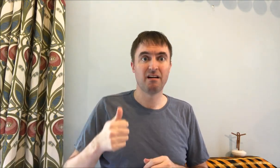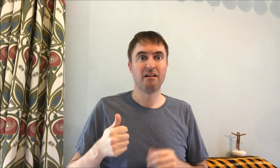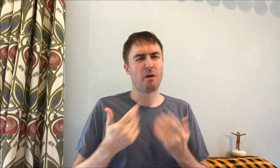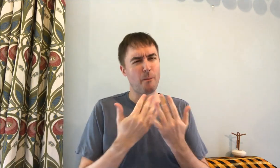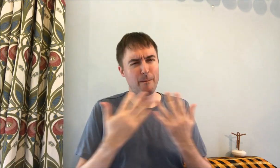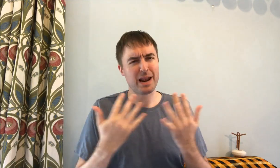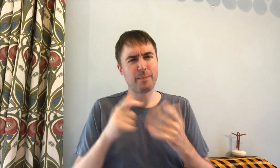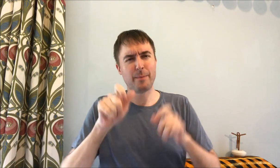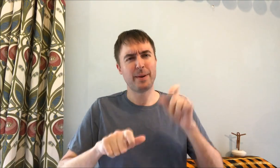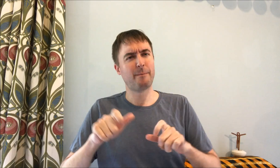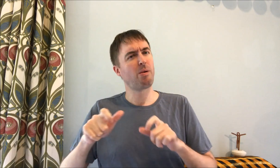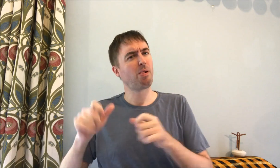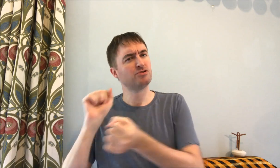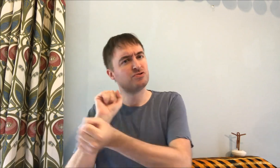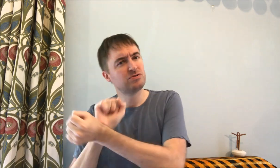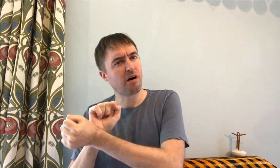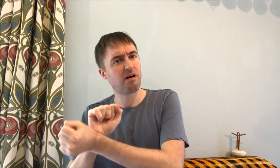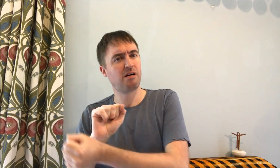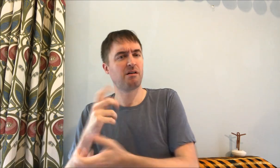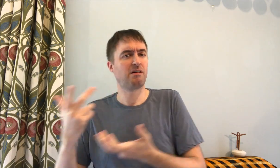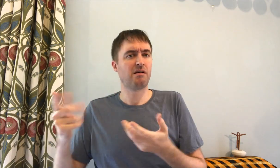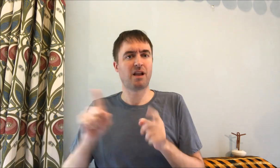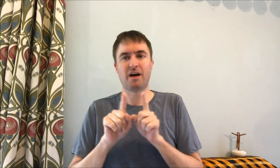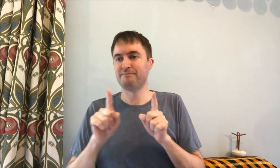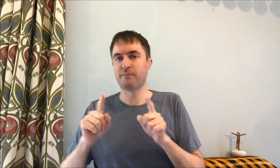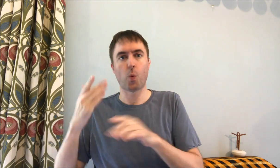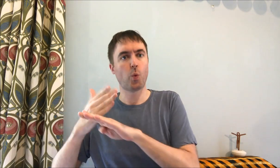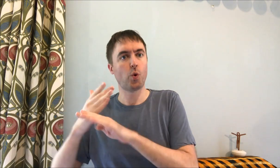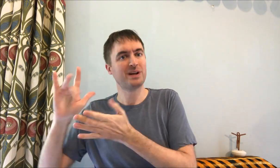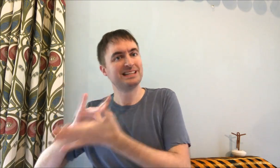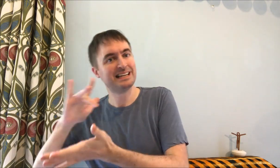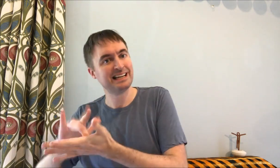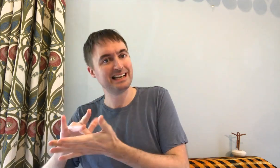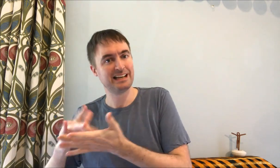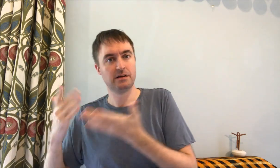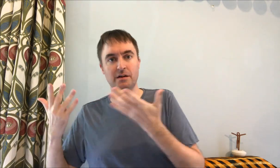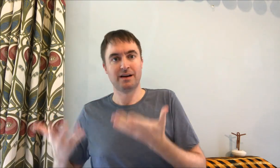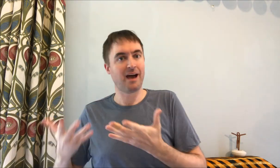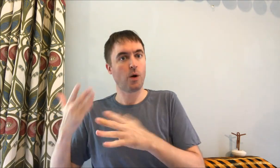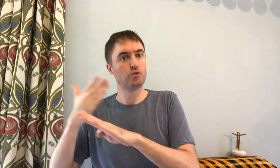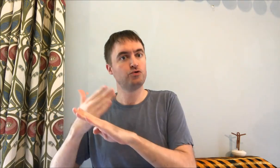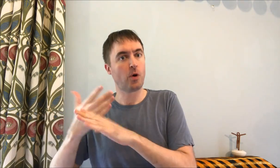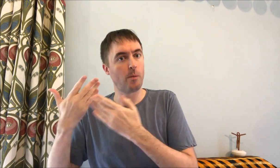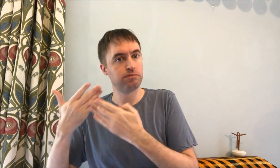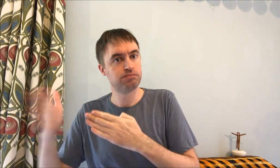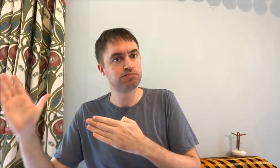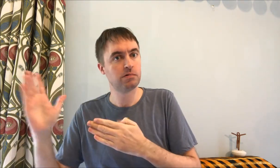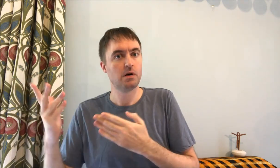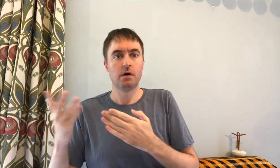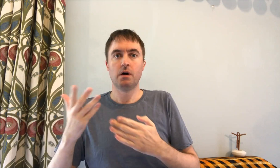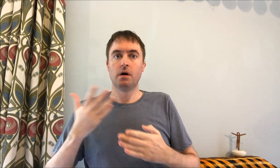In India, many have found themselves stuck in the cities, wanting to get back to their villages far away.